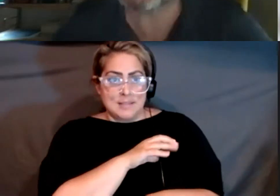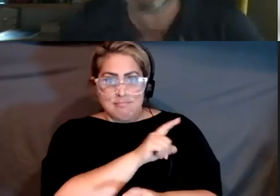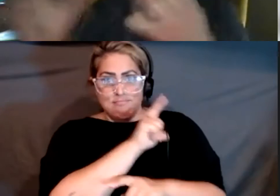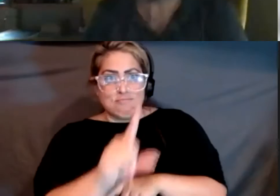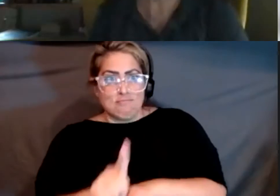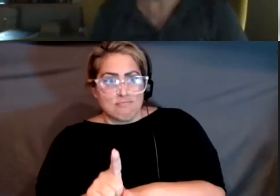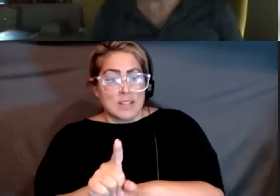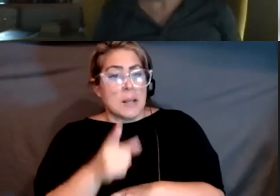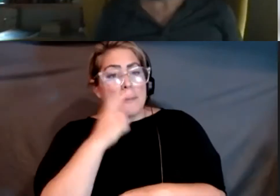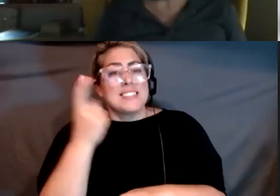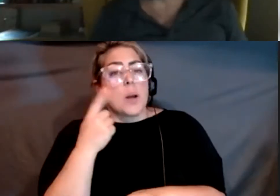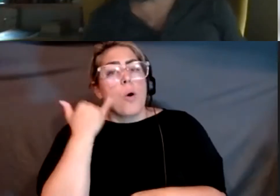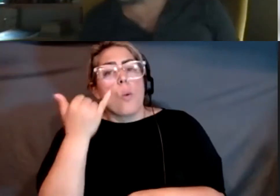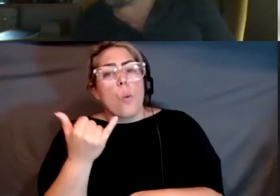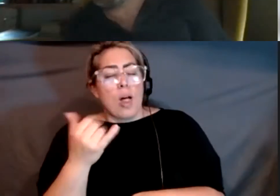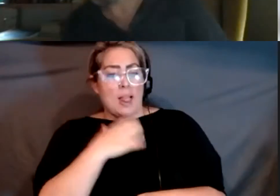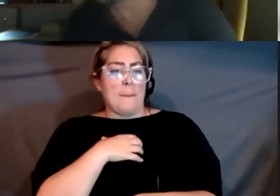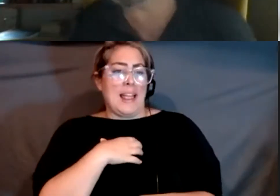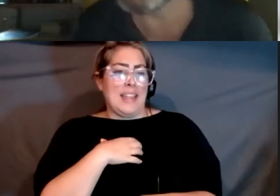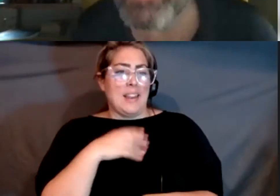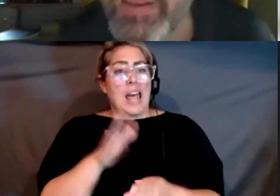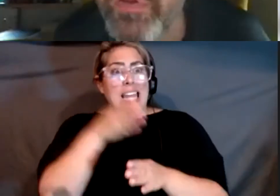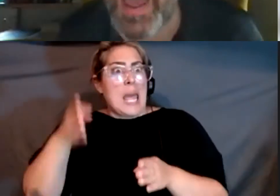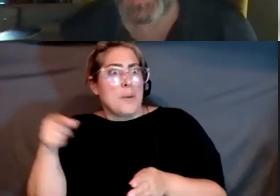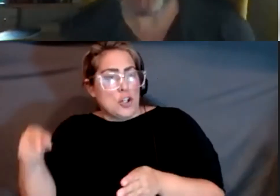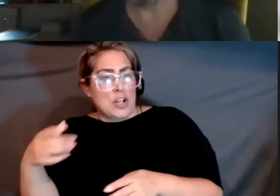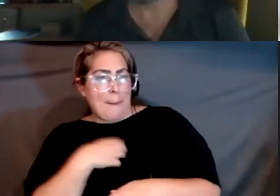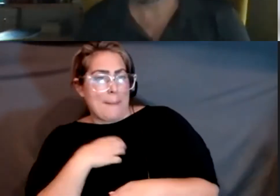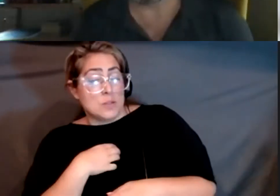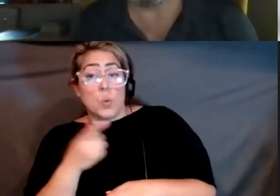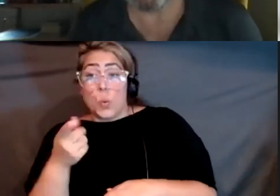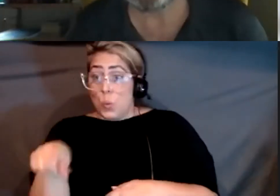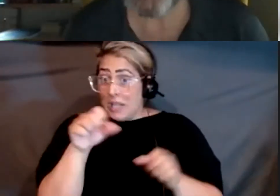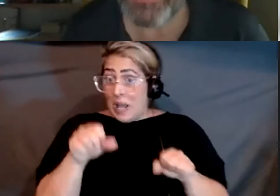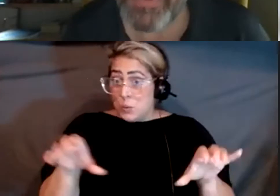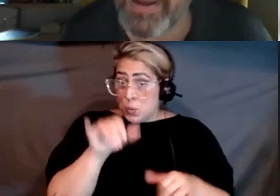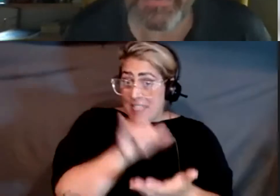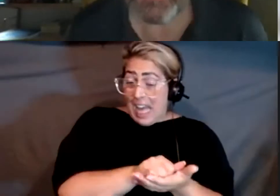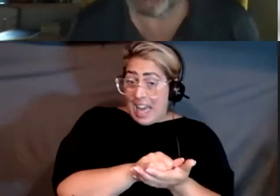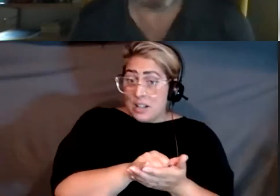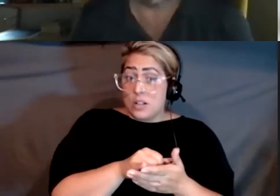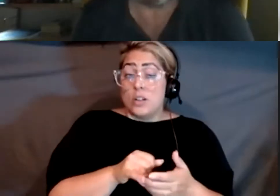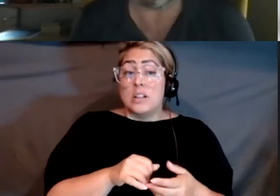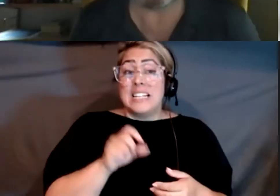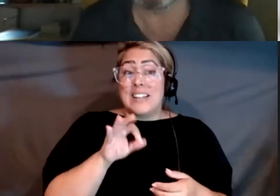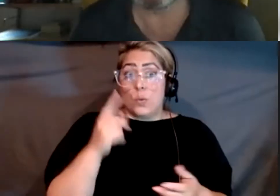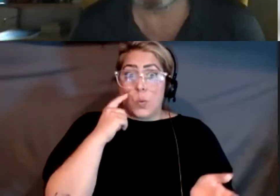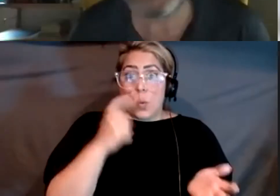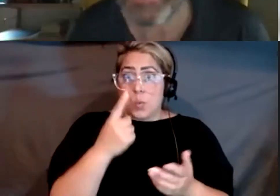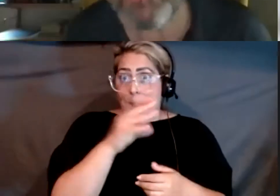you can certainly do that. And again, I'm sharing my concern that I don't want